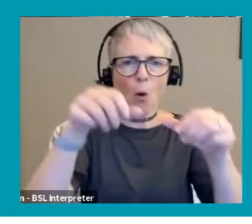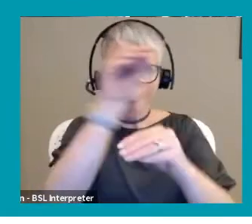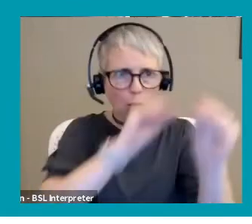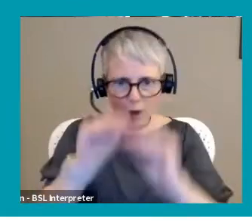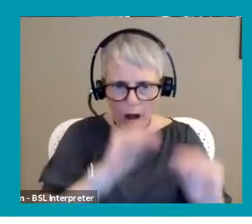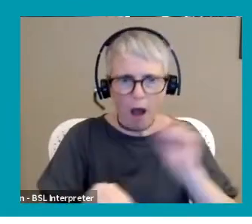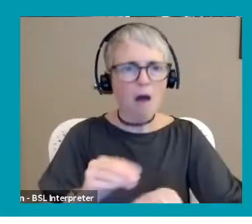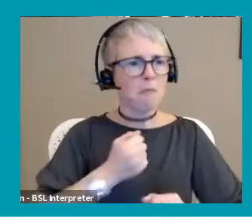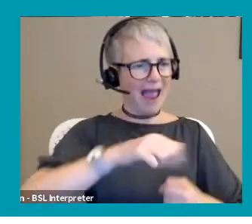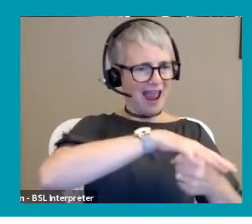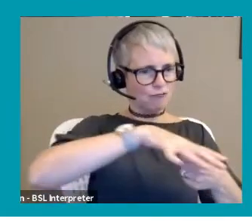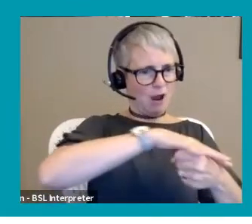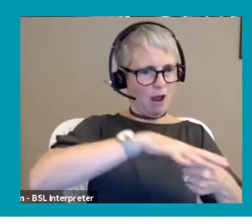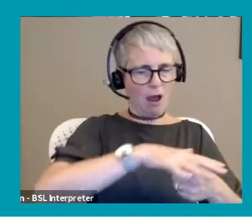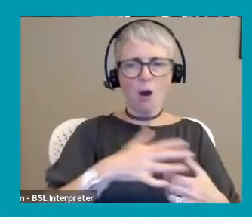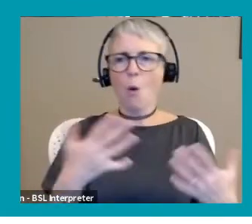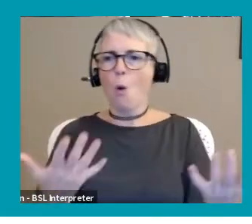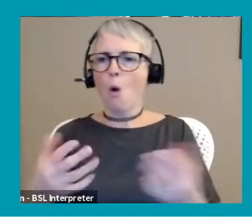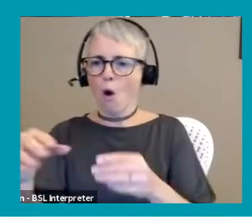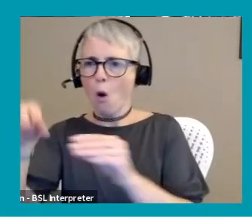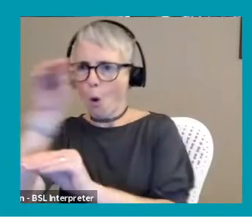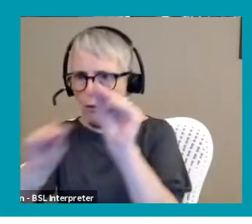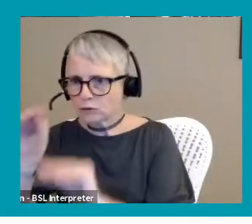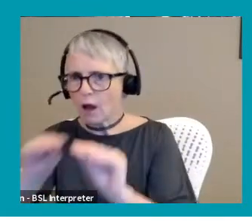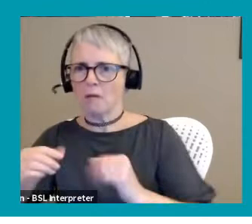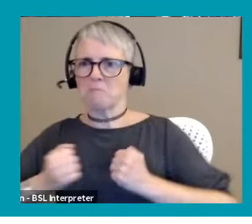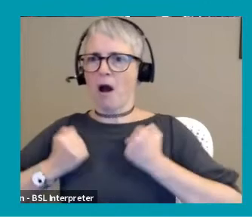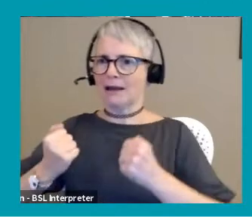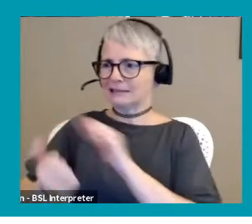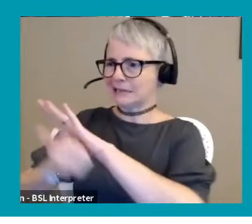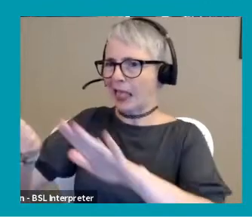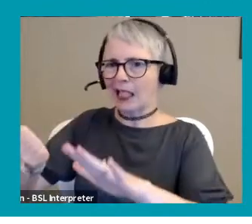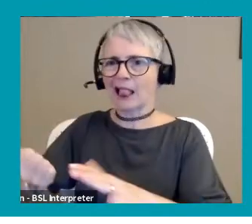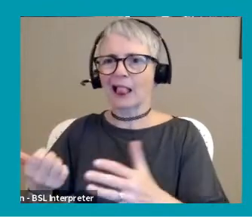employer has, you can also look at areas of work.